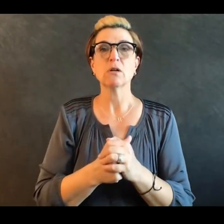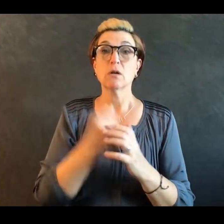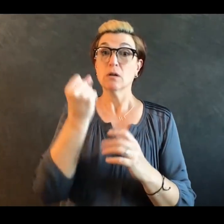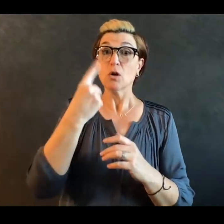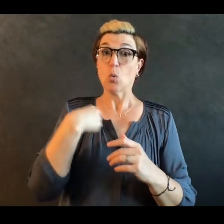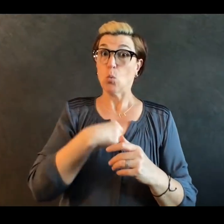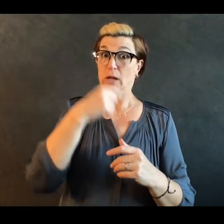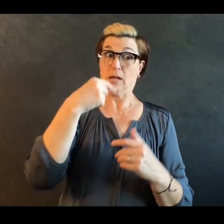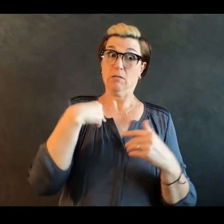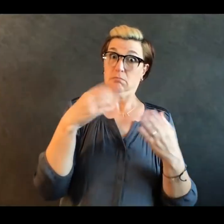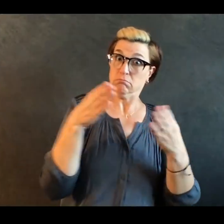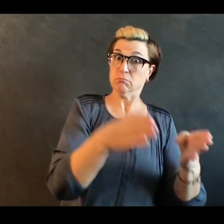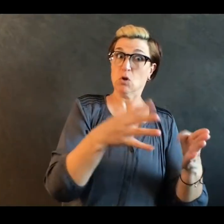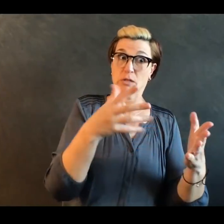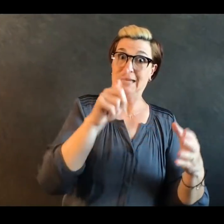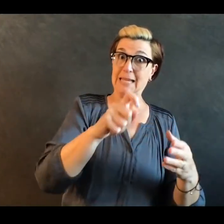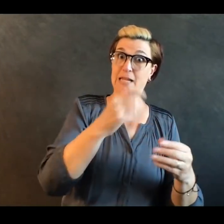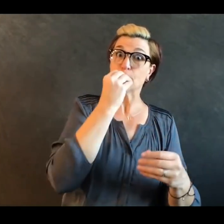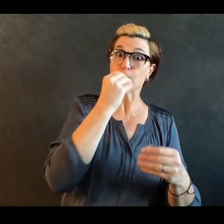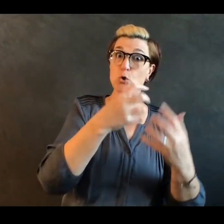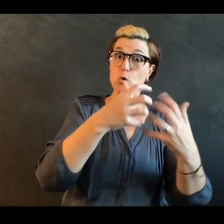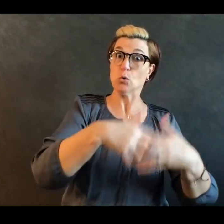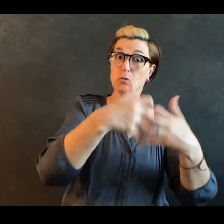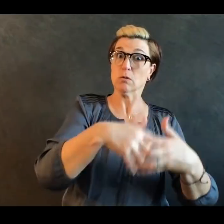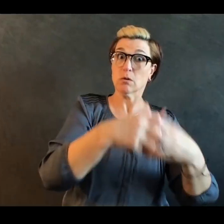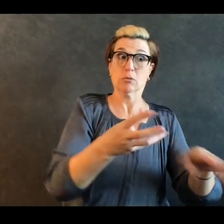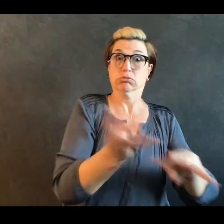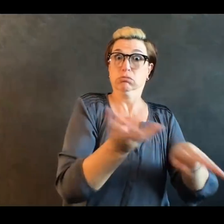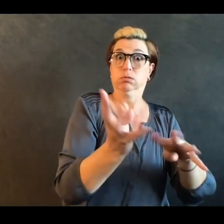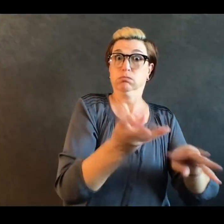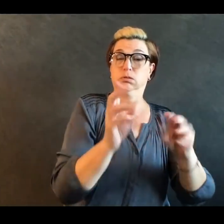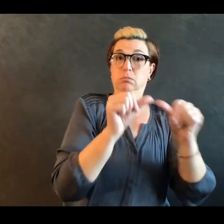facilities operational and our critical industries going at the same time